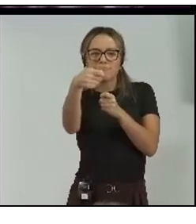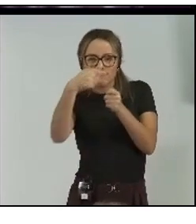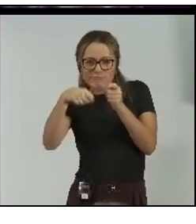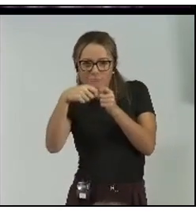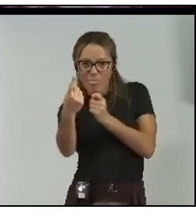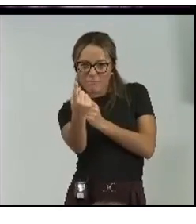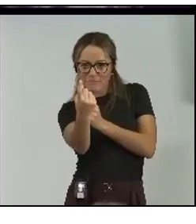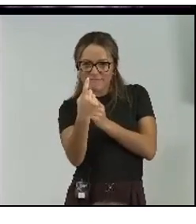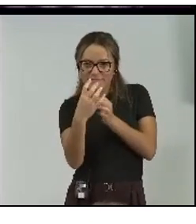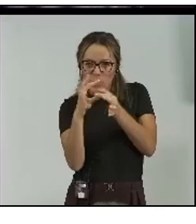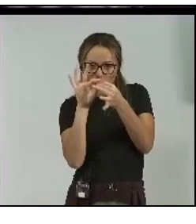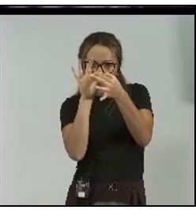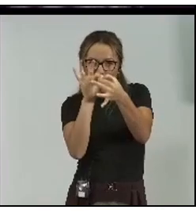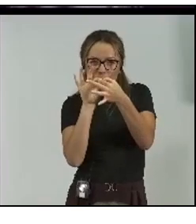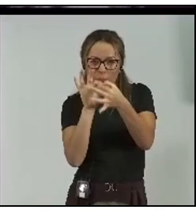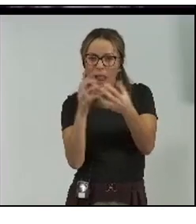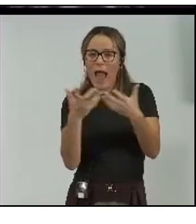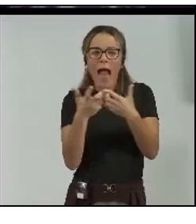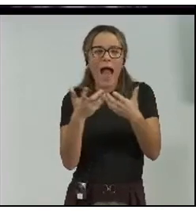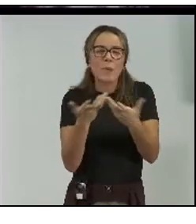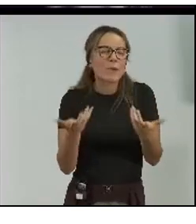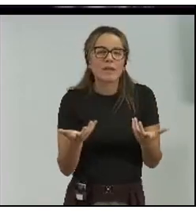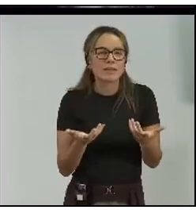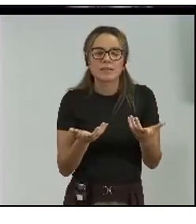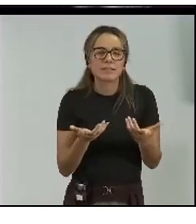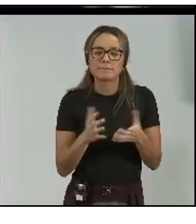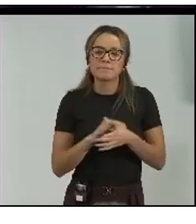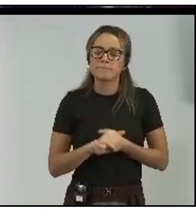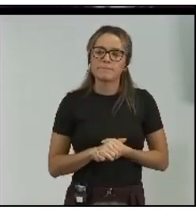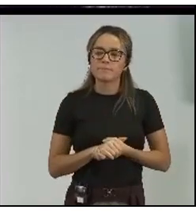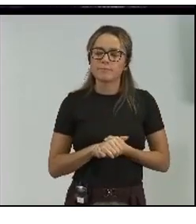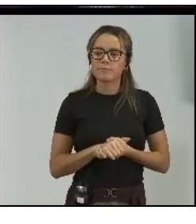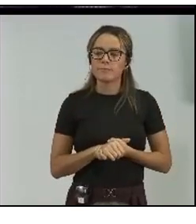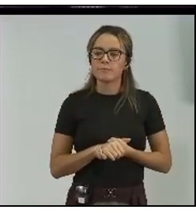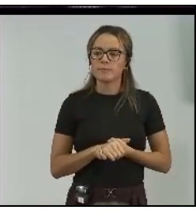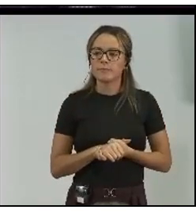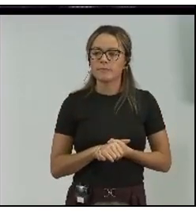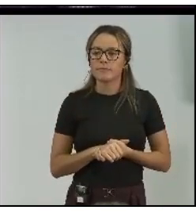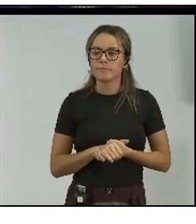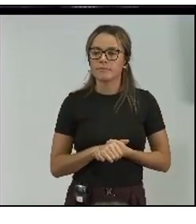We need to work together from the accessibility side. What are the sorts of things that are going to land with the marketing teams?